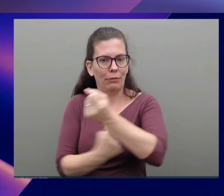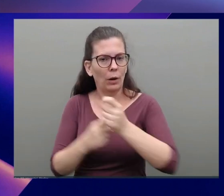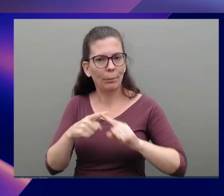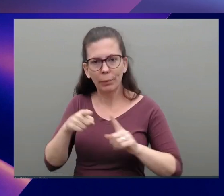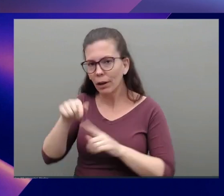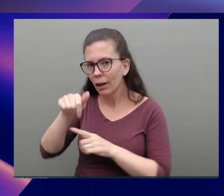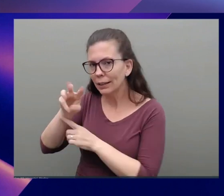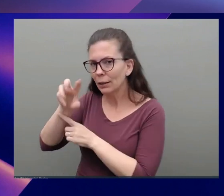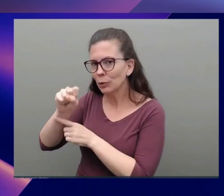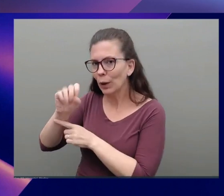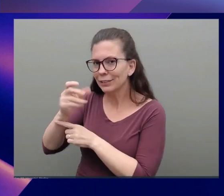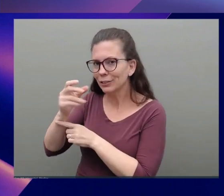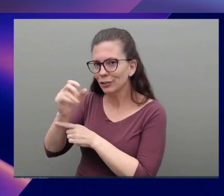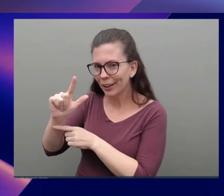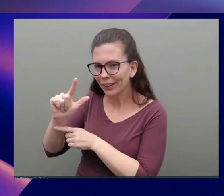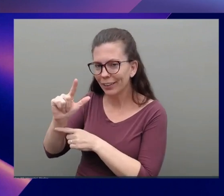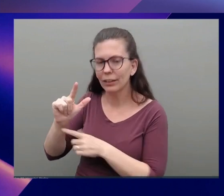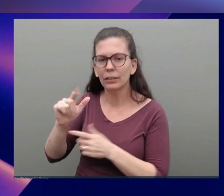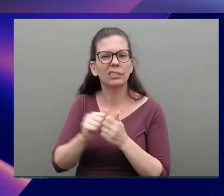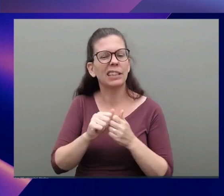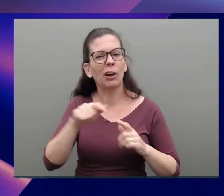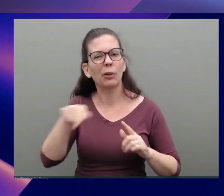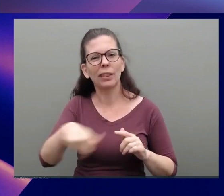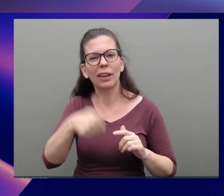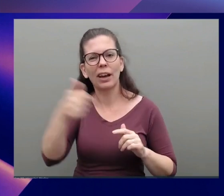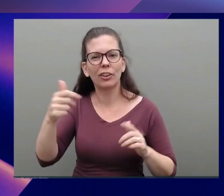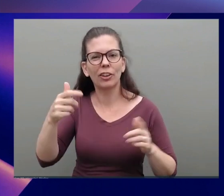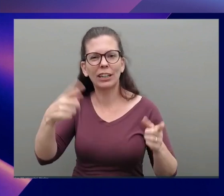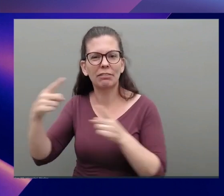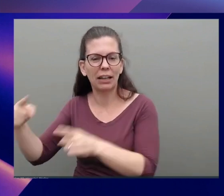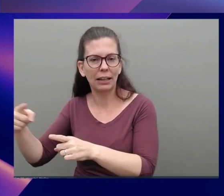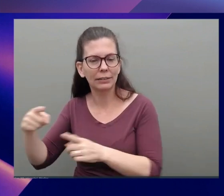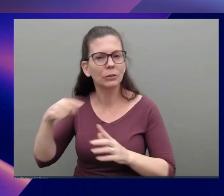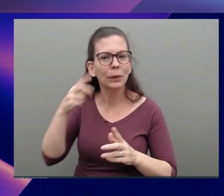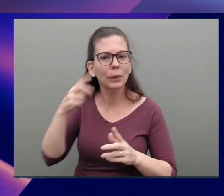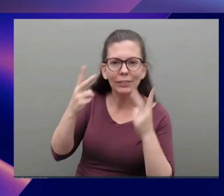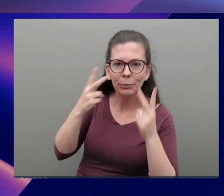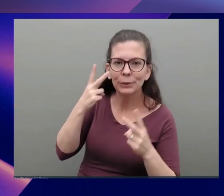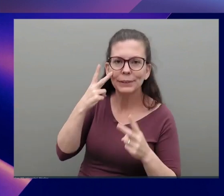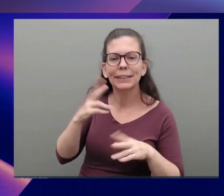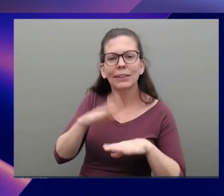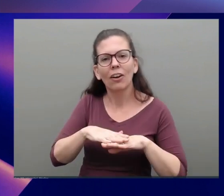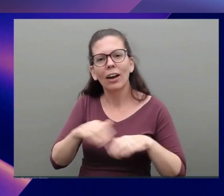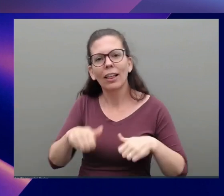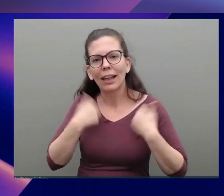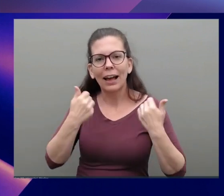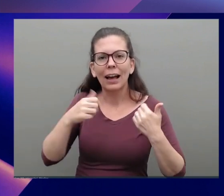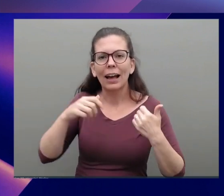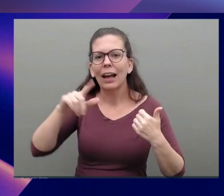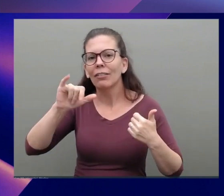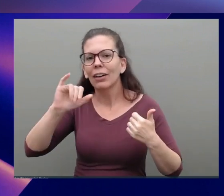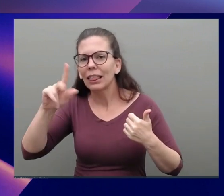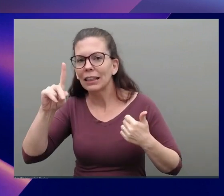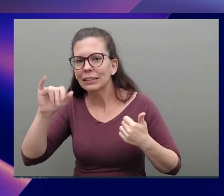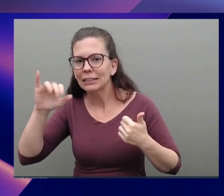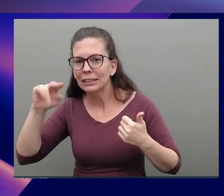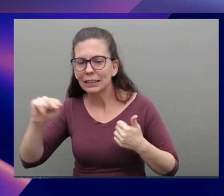and now during AWS events with the visibility of being also live on LinkedIn, Twitter, and other platforms- - Yeah, yeah, yeah. We can teach, right?